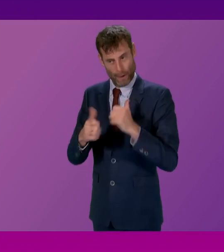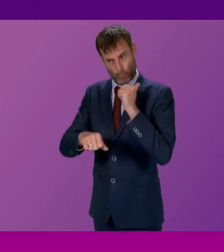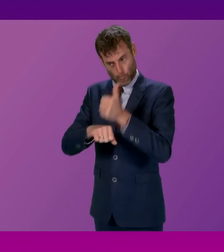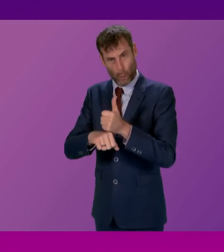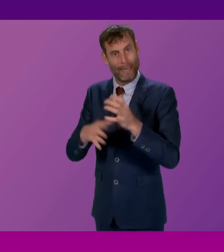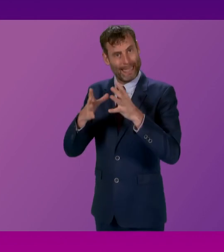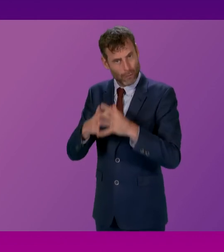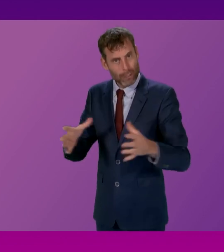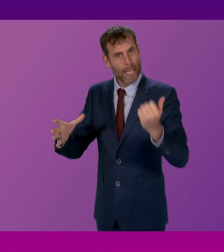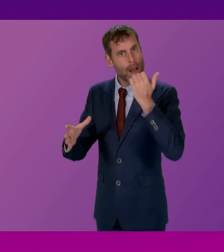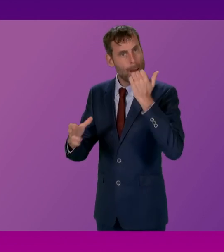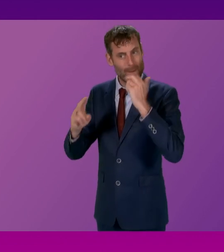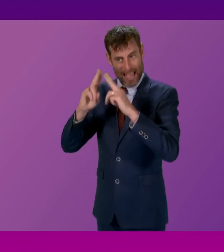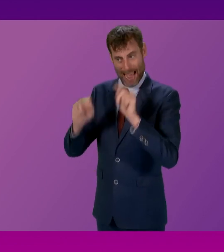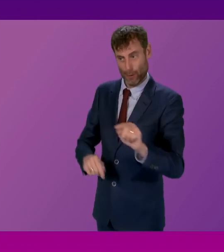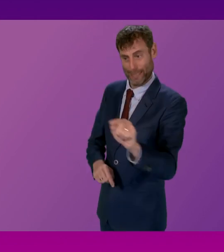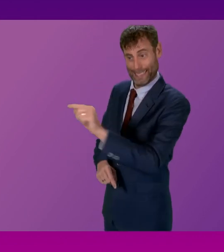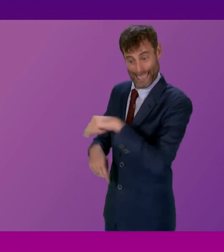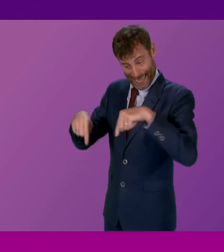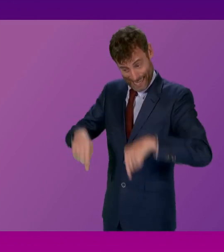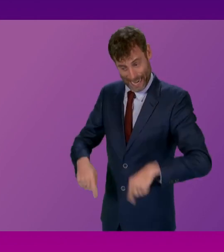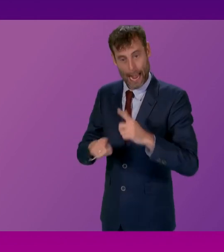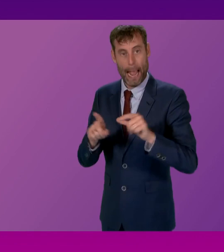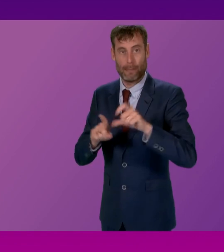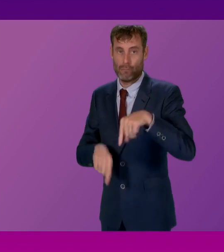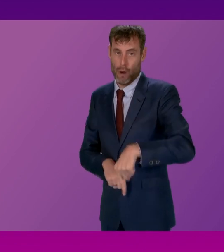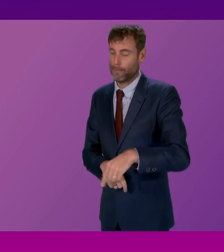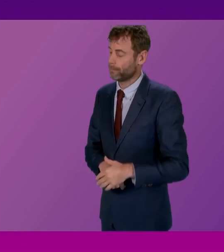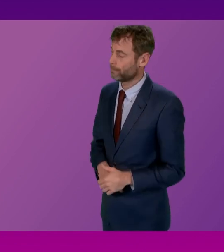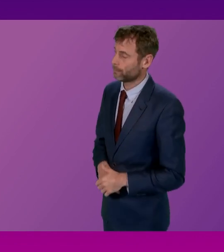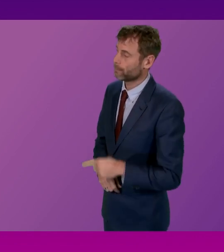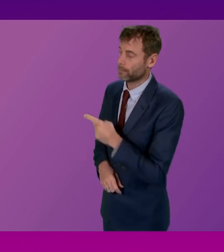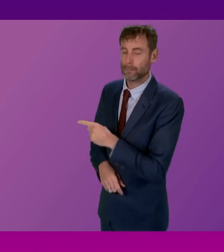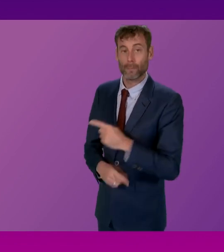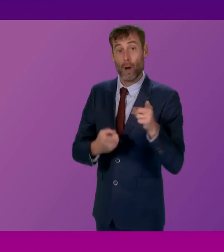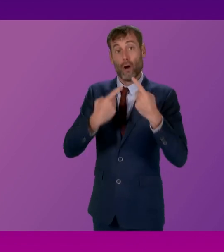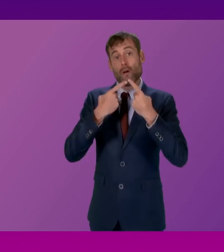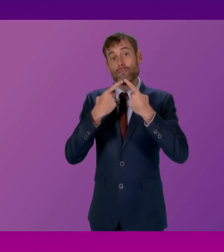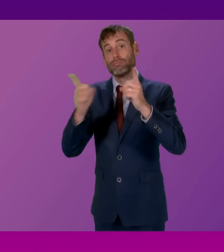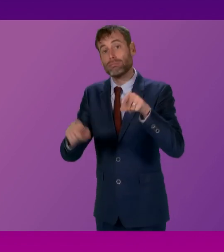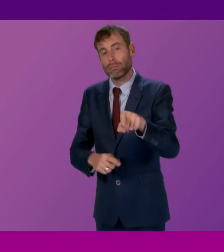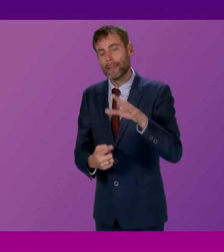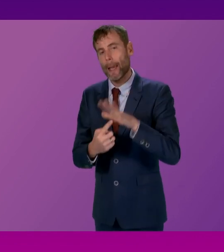We will, of course, watch proceedings at City of Edinburgh Council very closely.